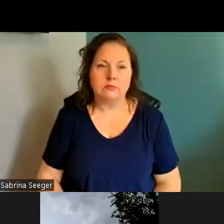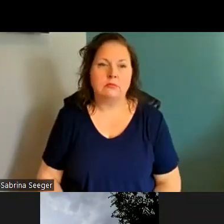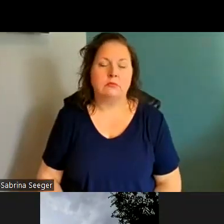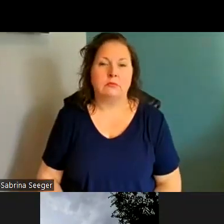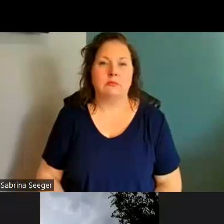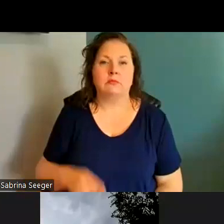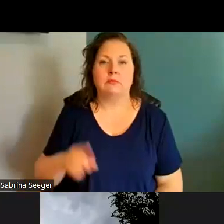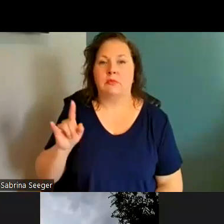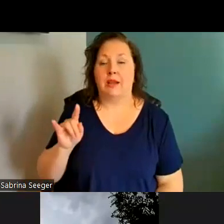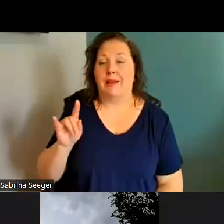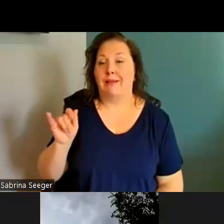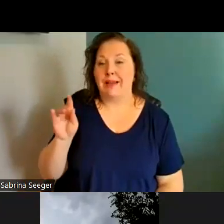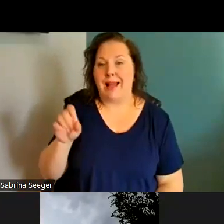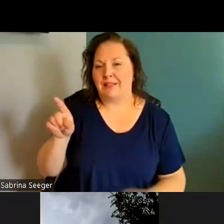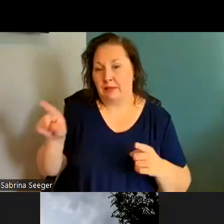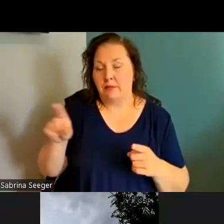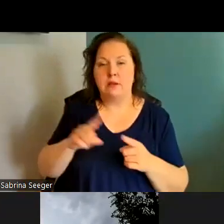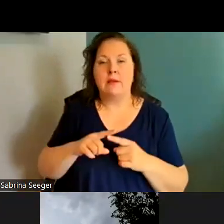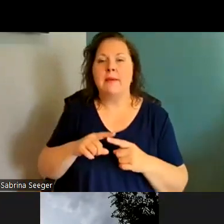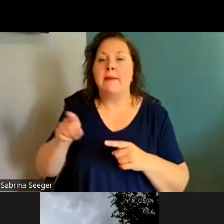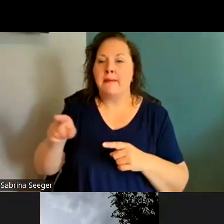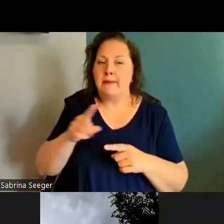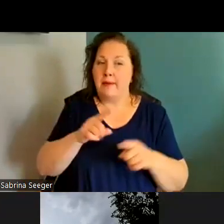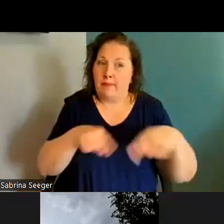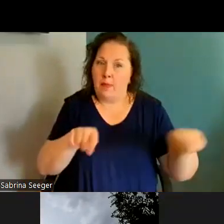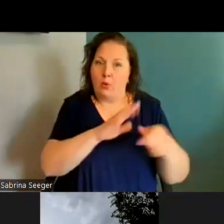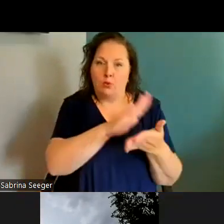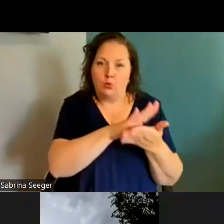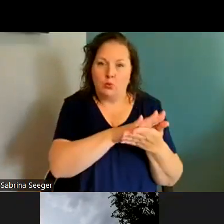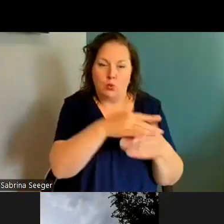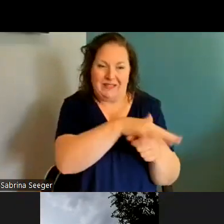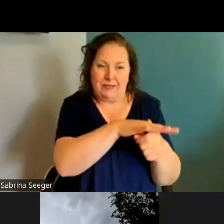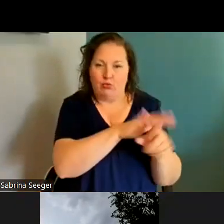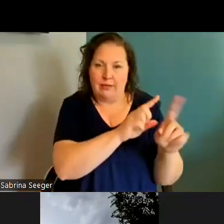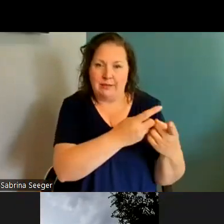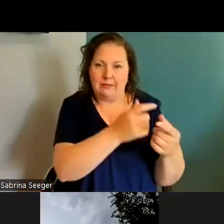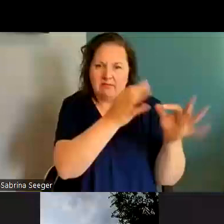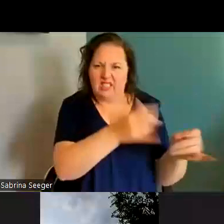We cannot speak on behalf of districts. They do have the guidance and the rule changes and access